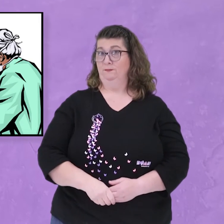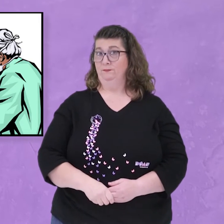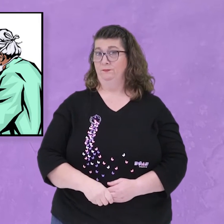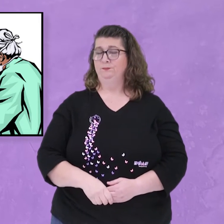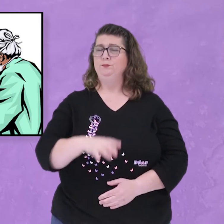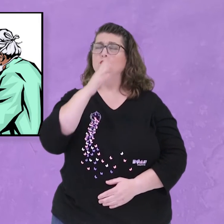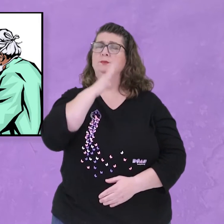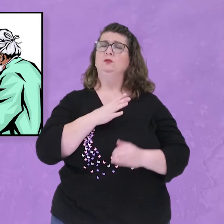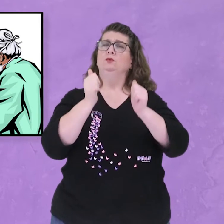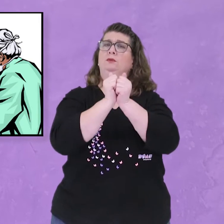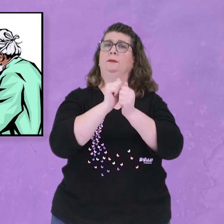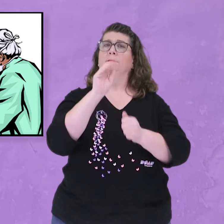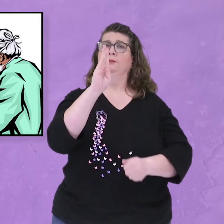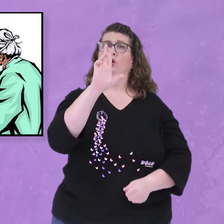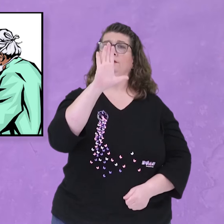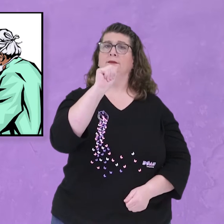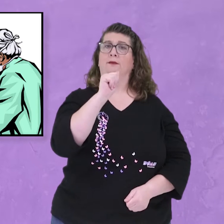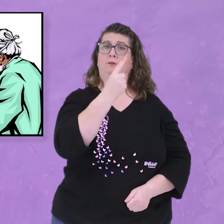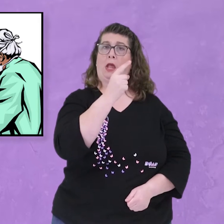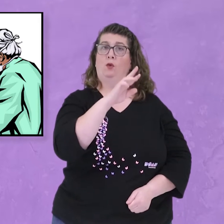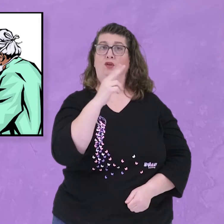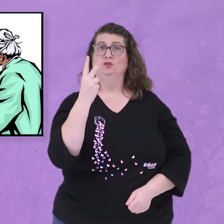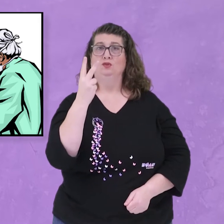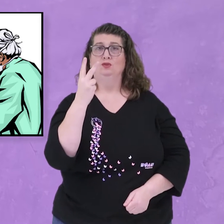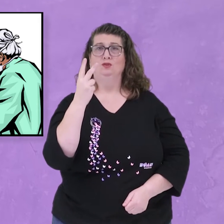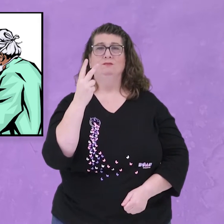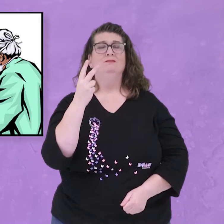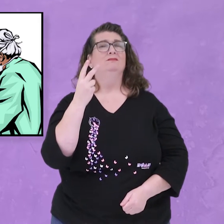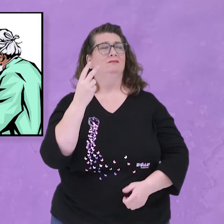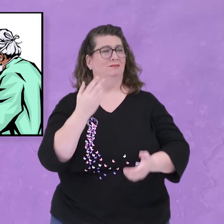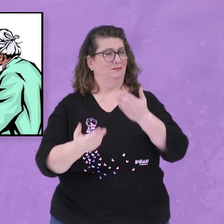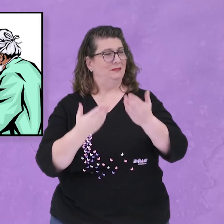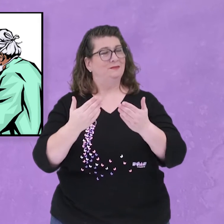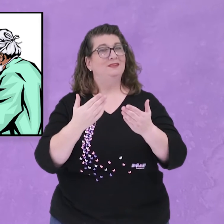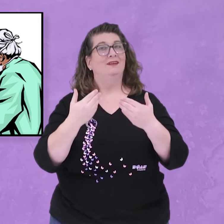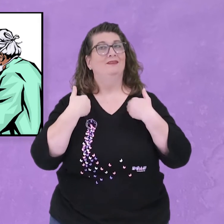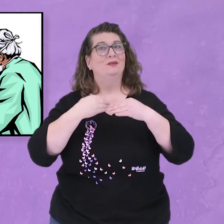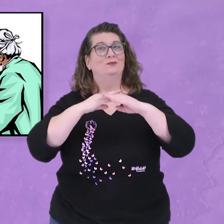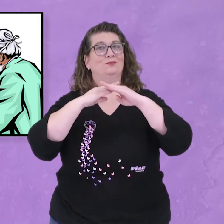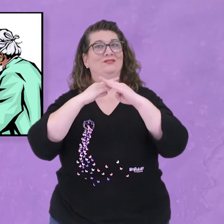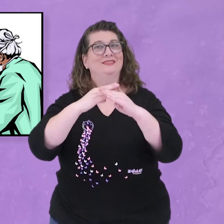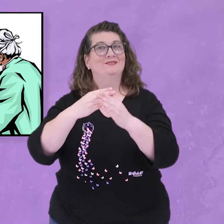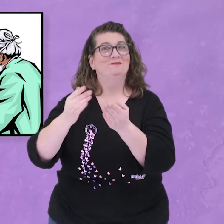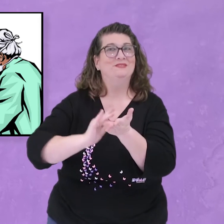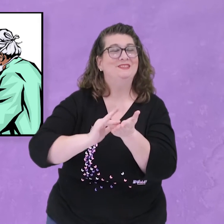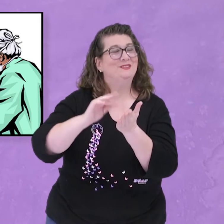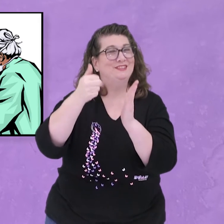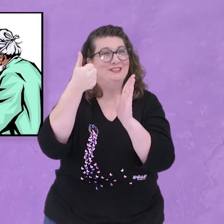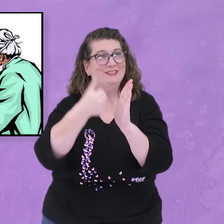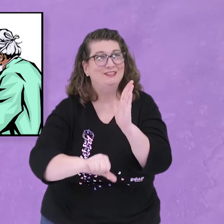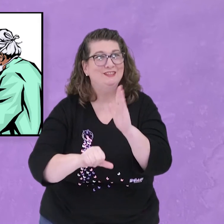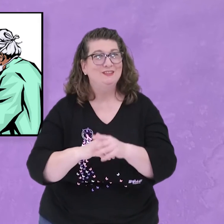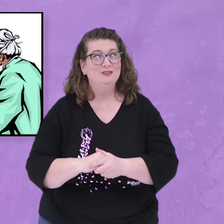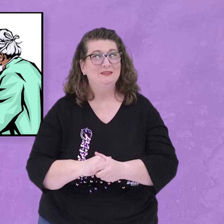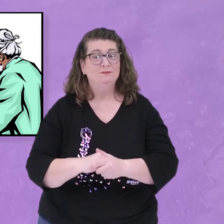Women with BRCA1 or 2 may choose to have a preventive medication or surgery.